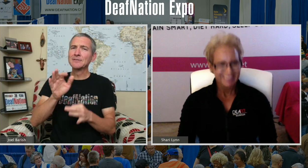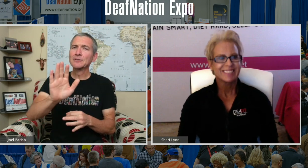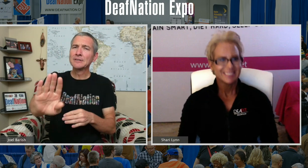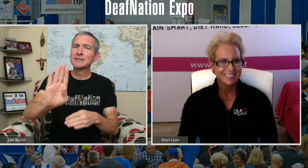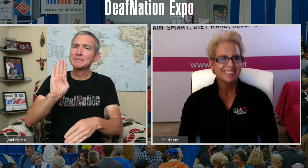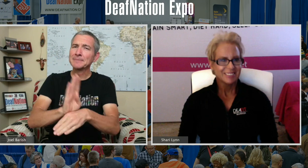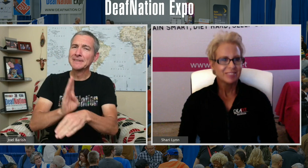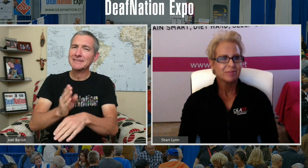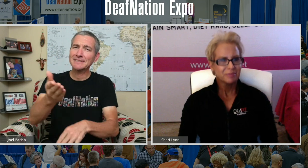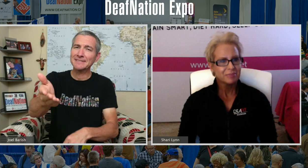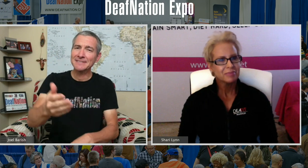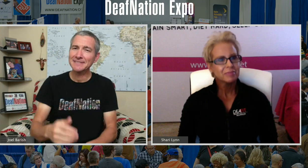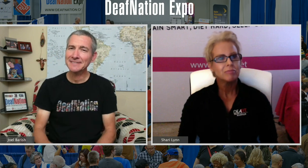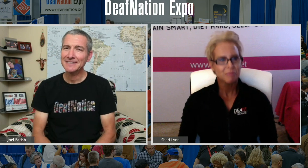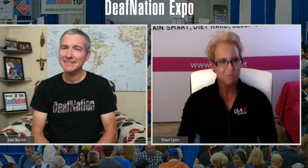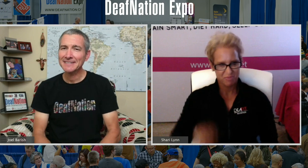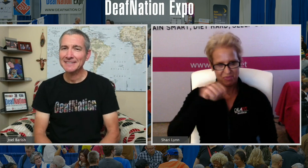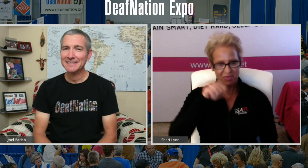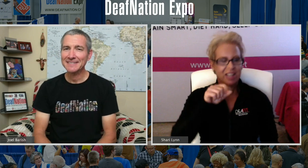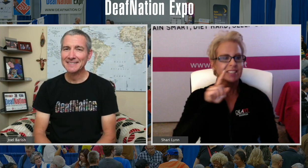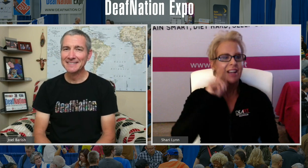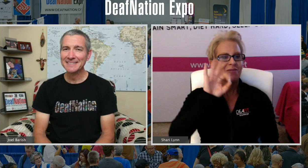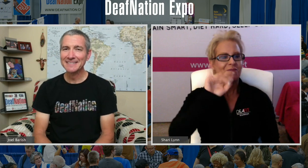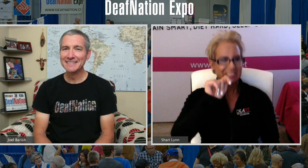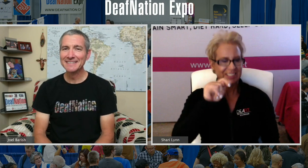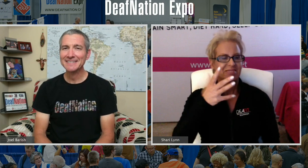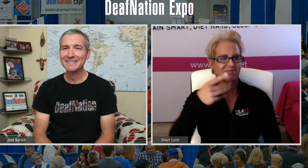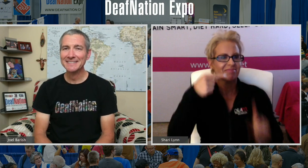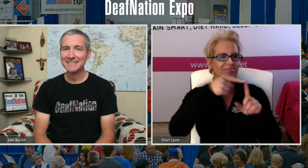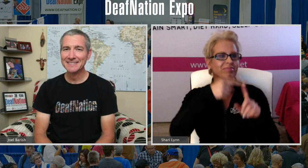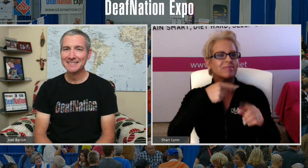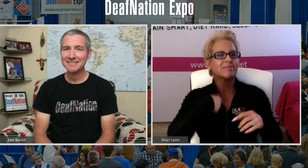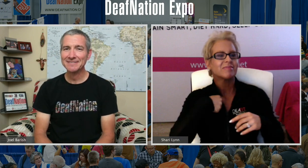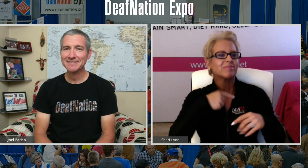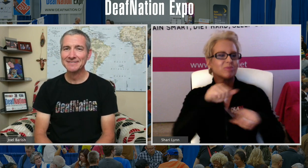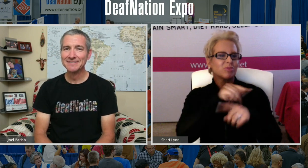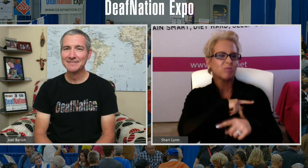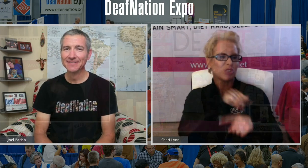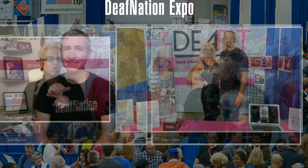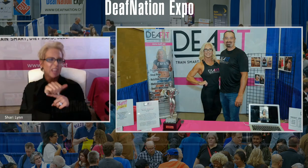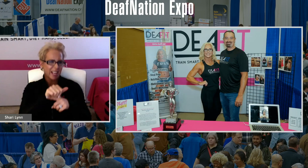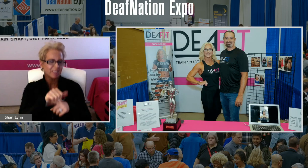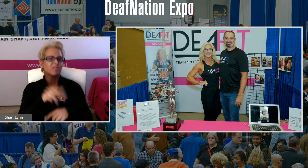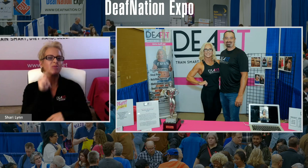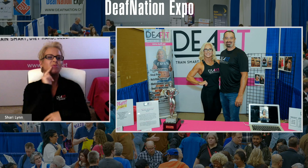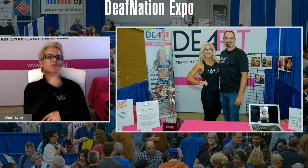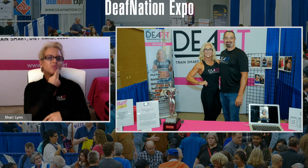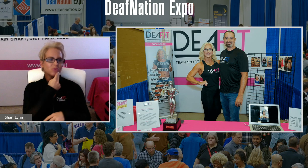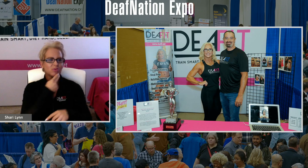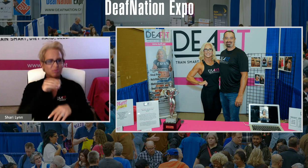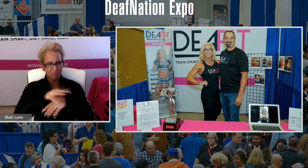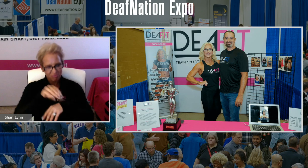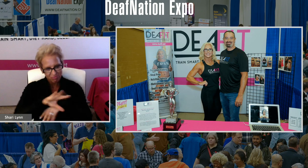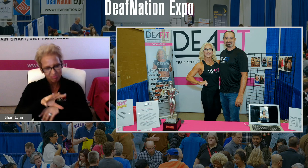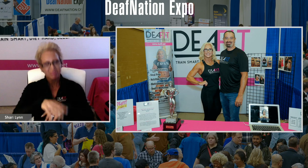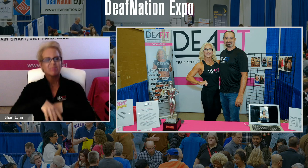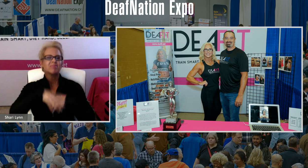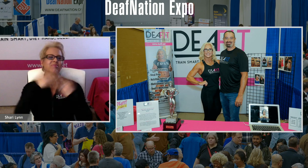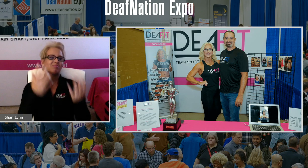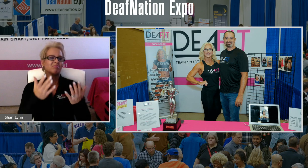Can you explain your business? Yes. DeaFIT… I’m a personal trainer, nutritionist, consultant,